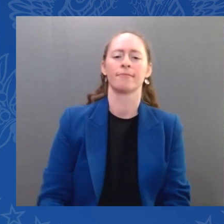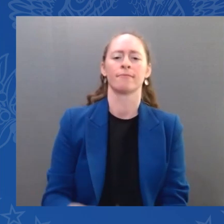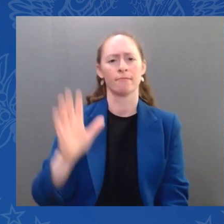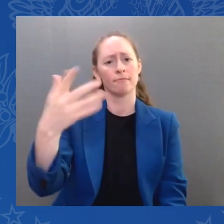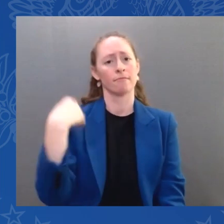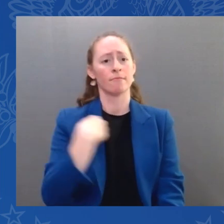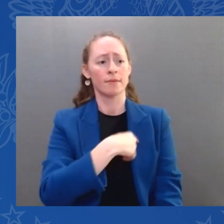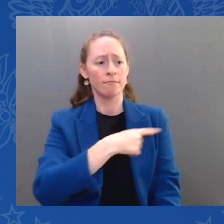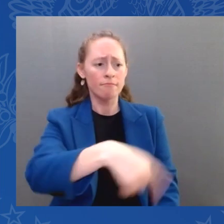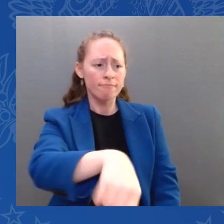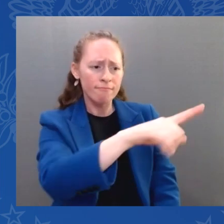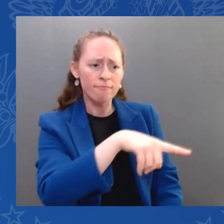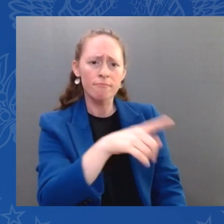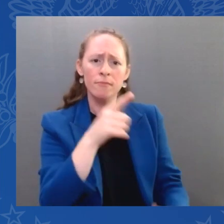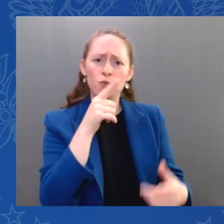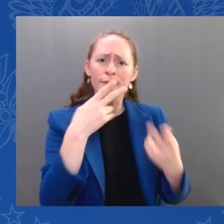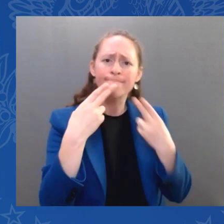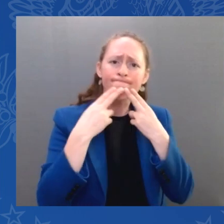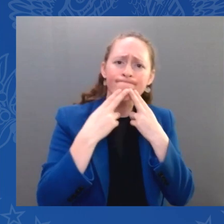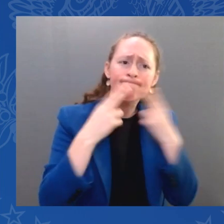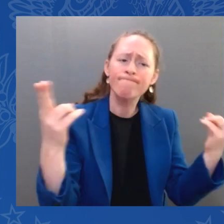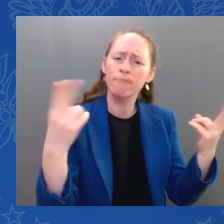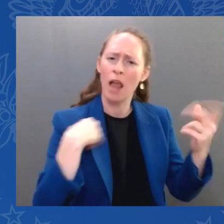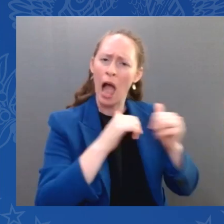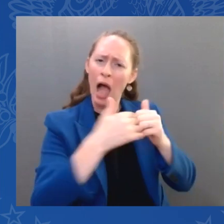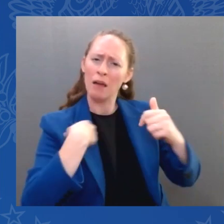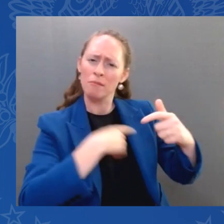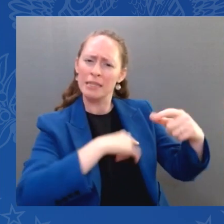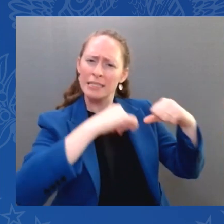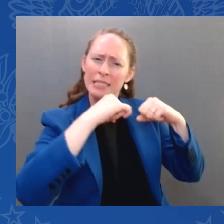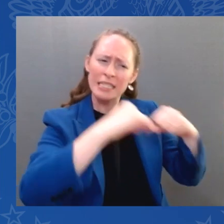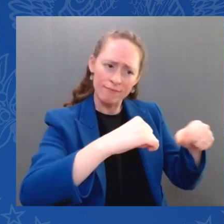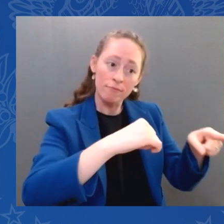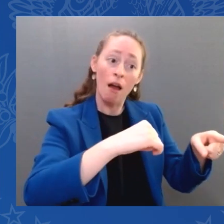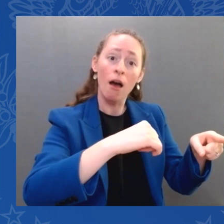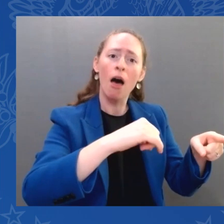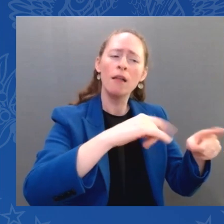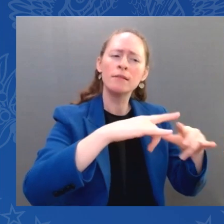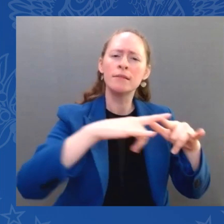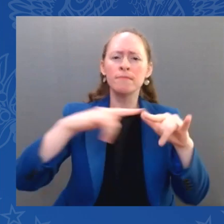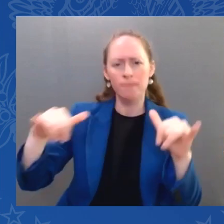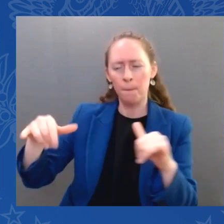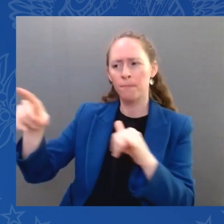with constitutional rights? Will we match thoughts and prayers with action?